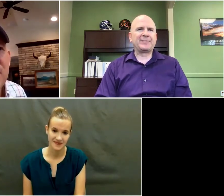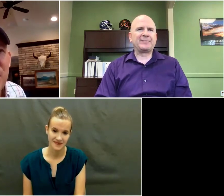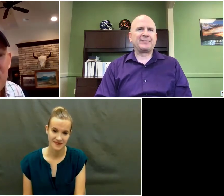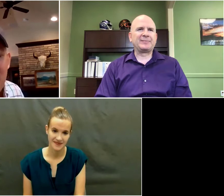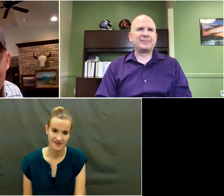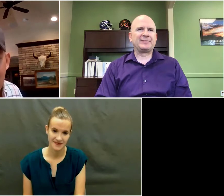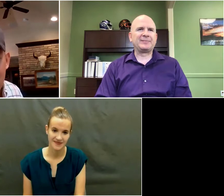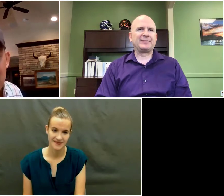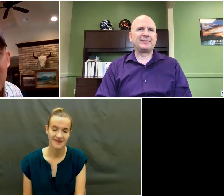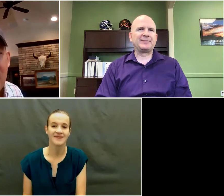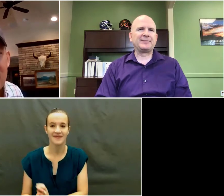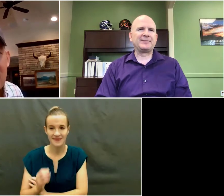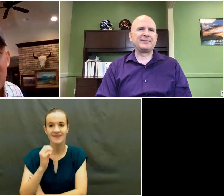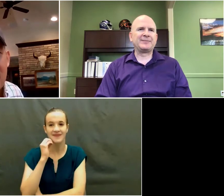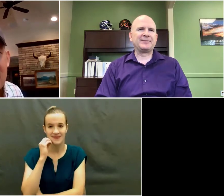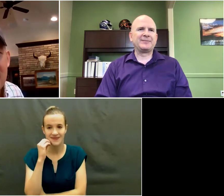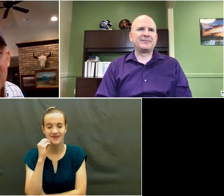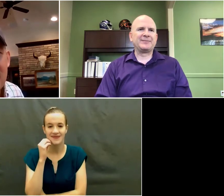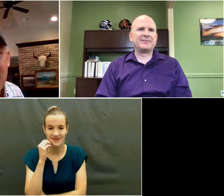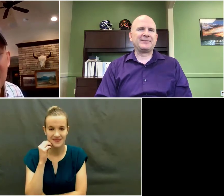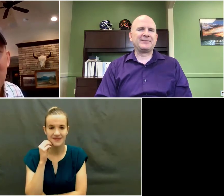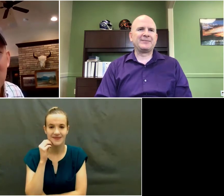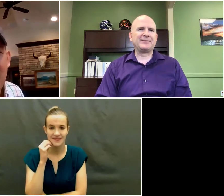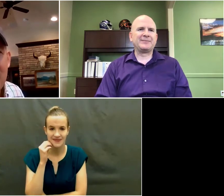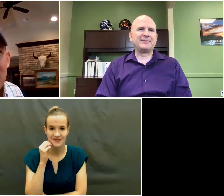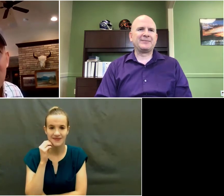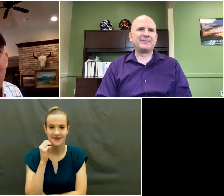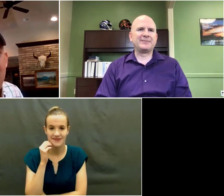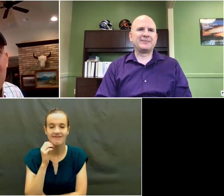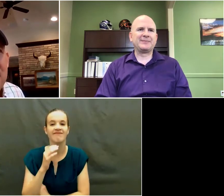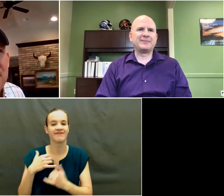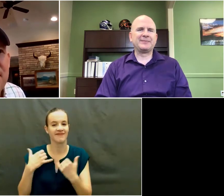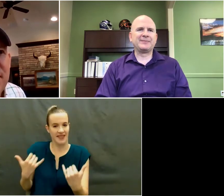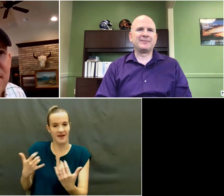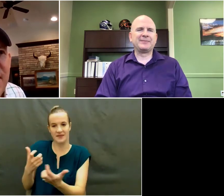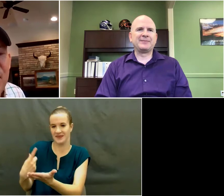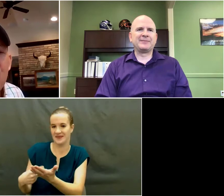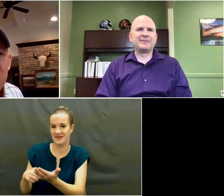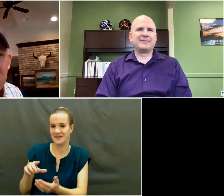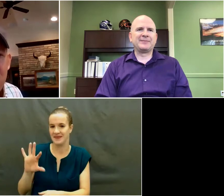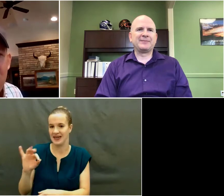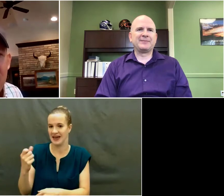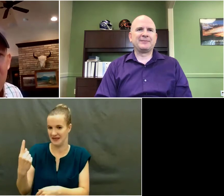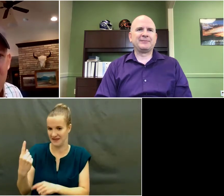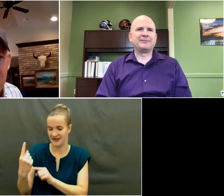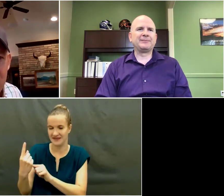Jeremy: So talk a little bit about 911. I have I've heard of this story. I've not heard the